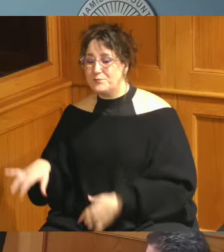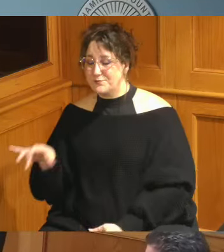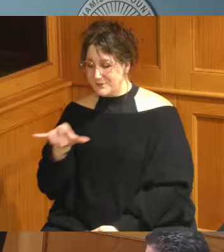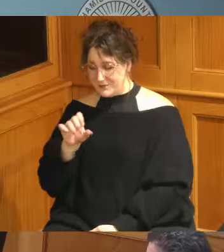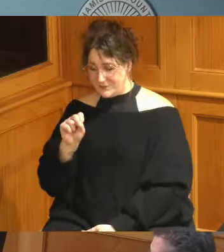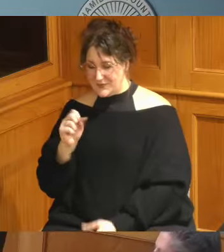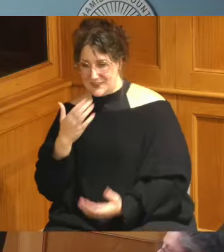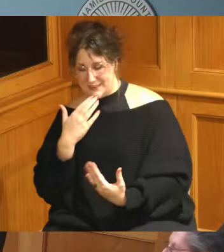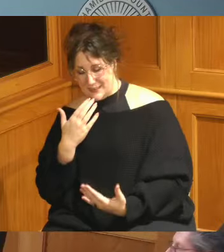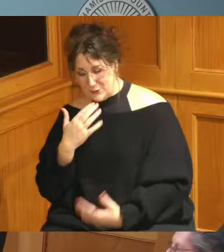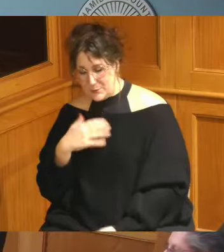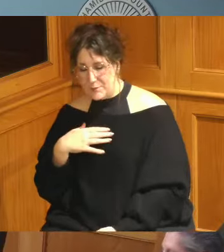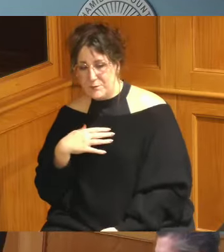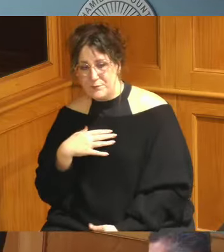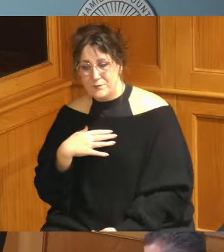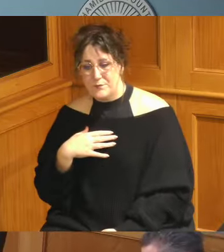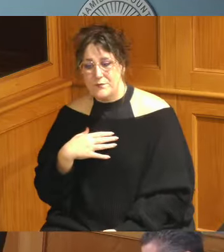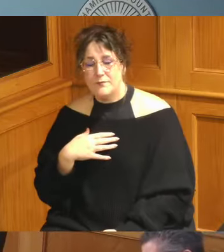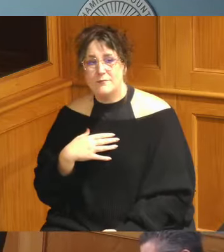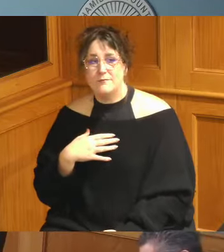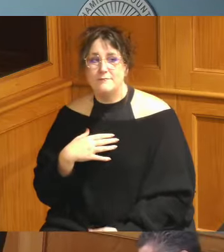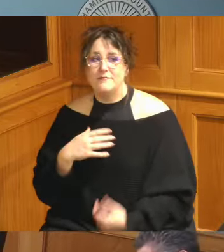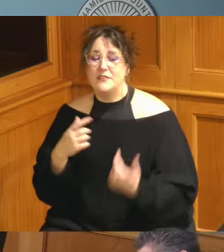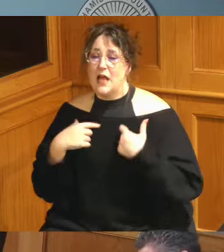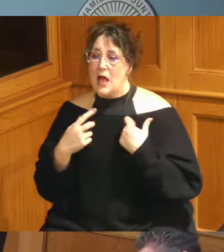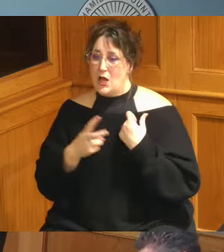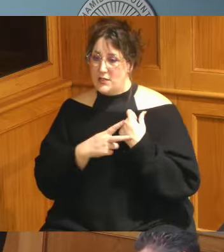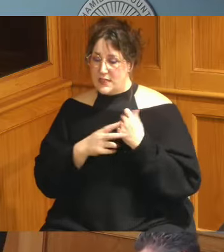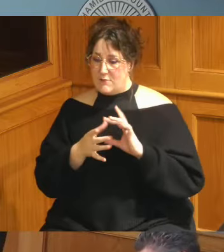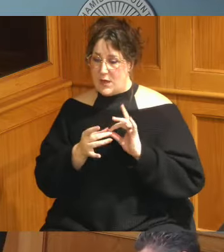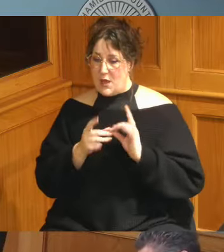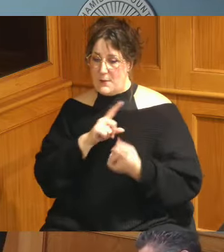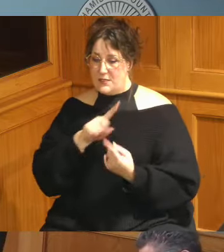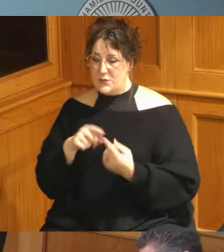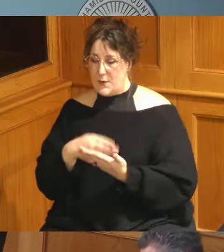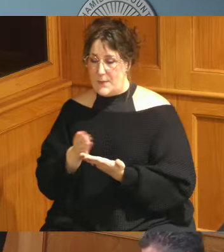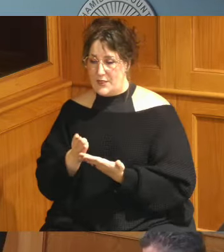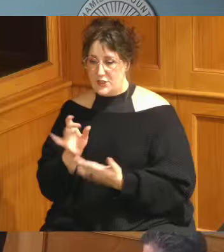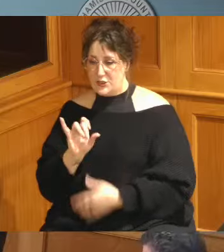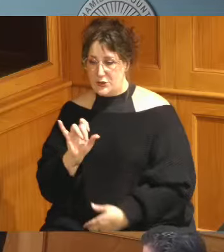thank you. and I will reserve my comments when we get to the budget. Most of the things that